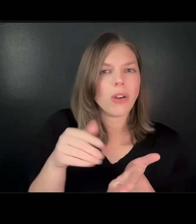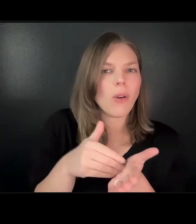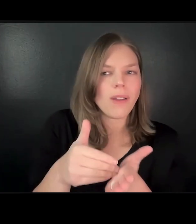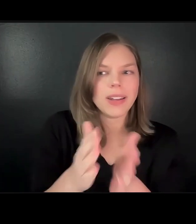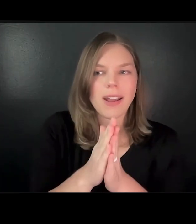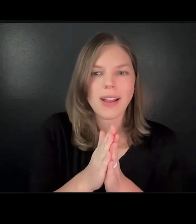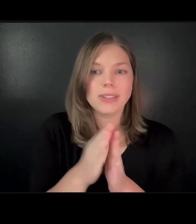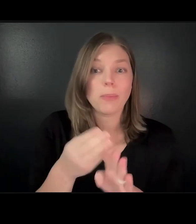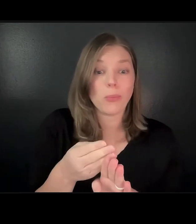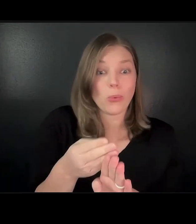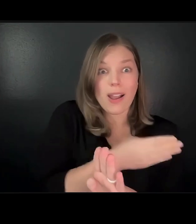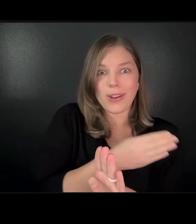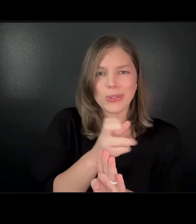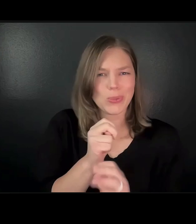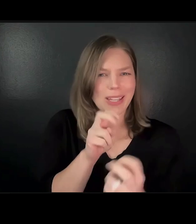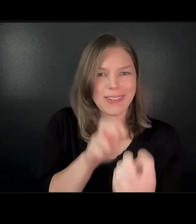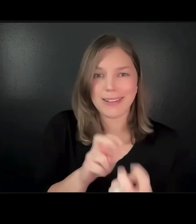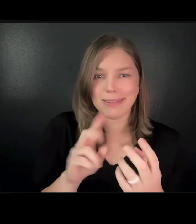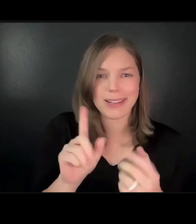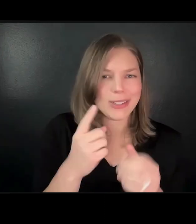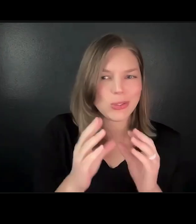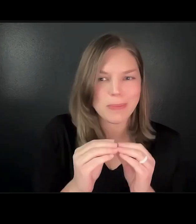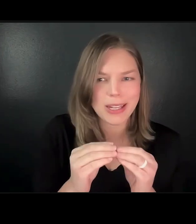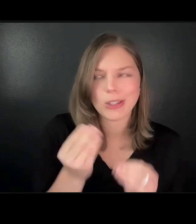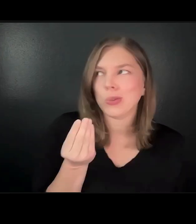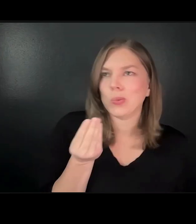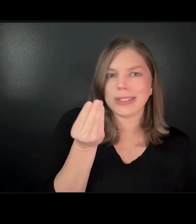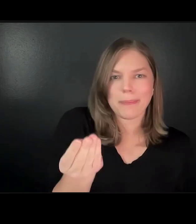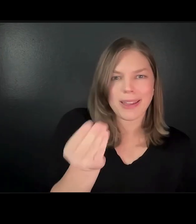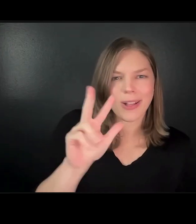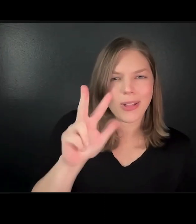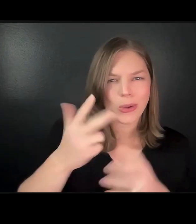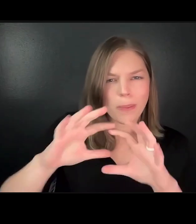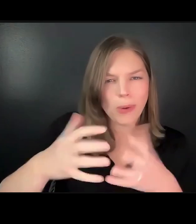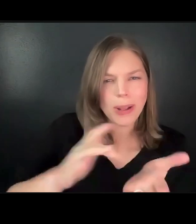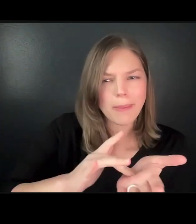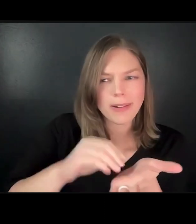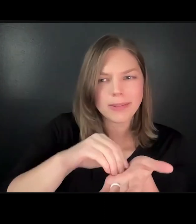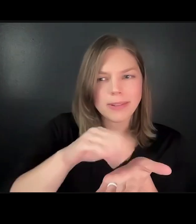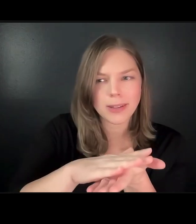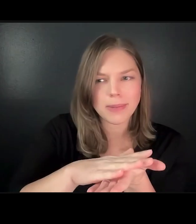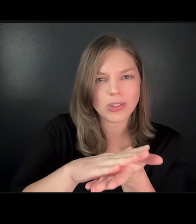support, they're often asked prior to an initial meeting to submit some type of third-party medical